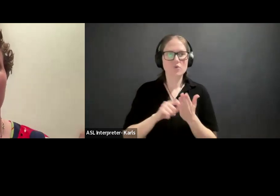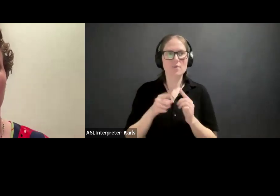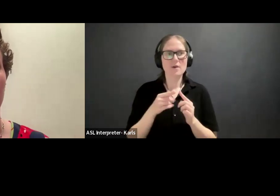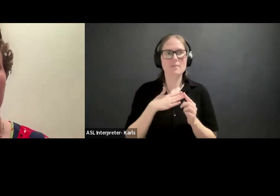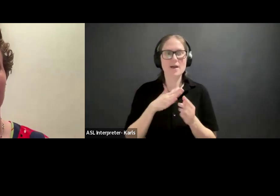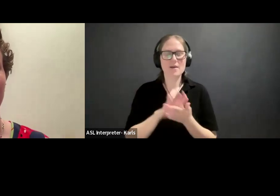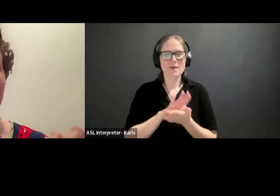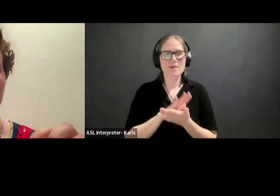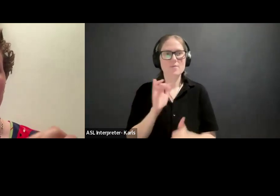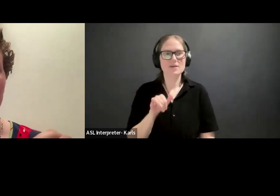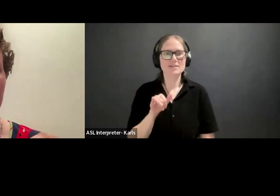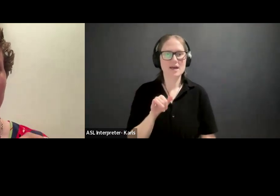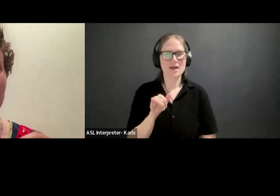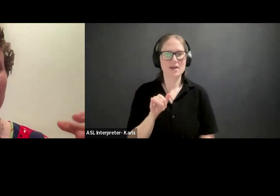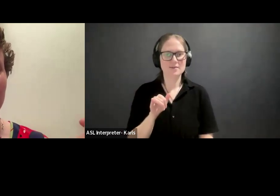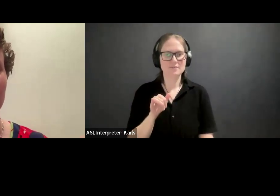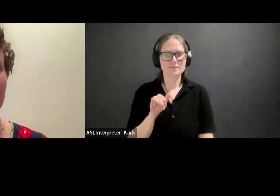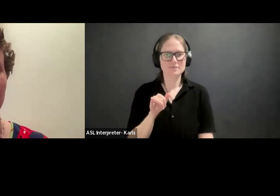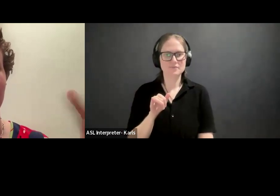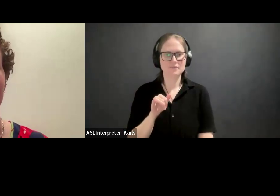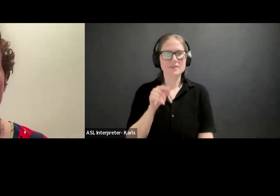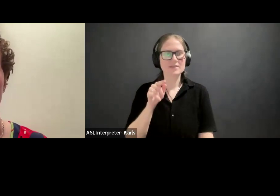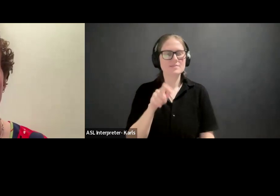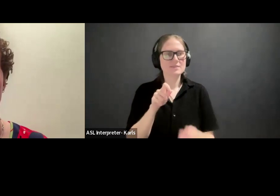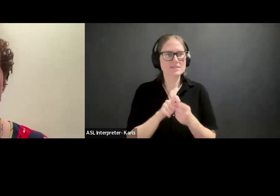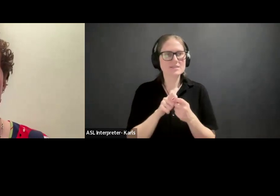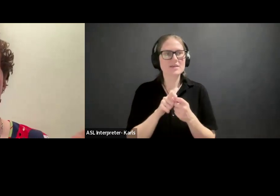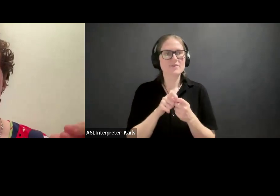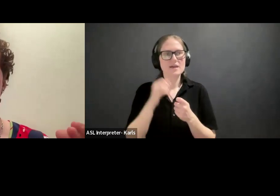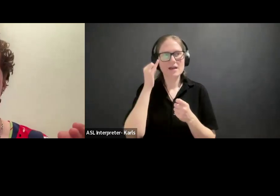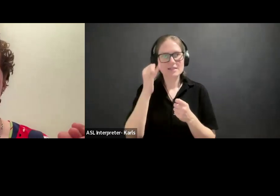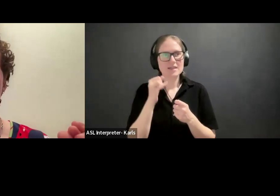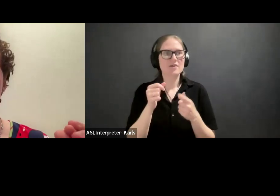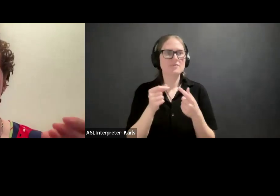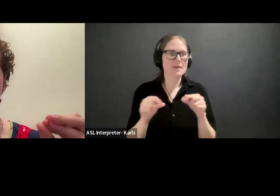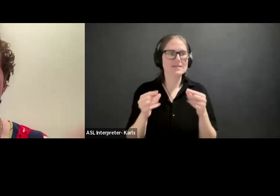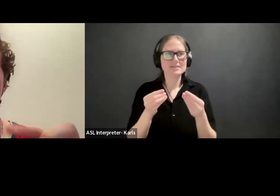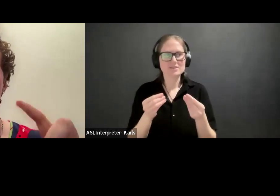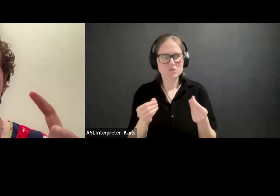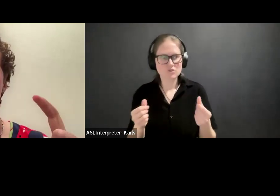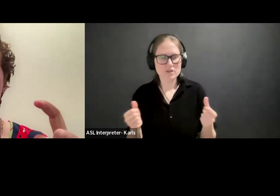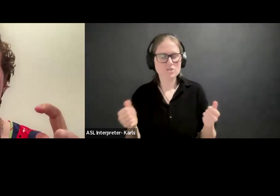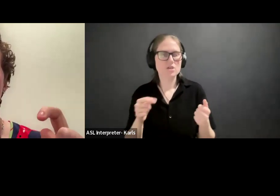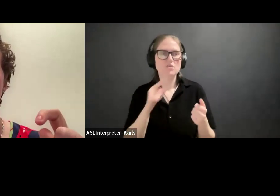Um, specific idea of semantic disintegration really does a wonderful job of, um,